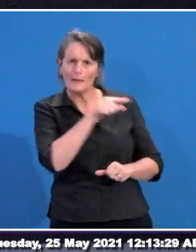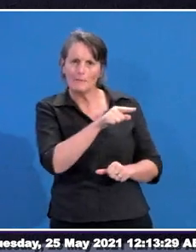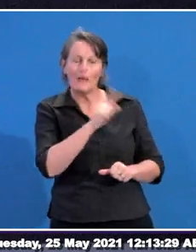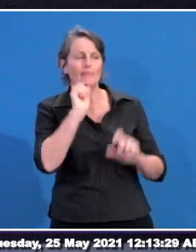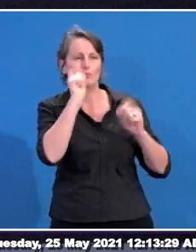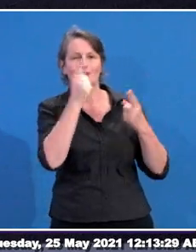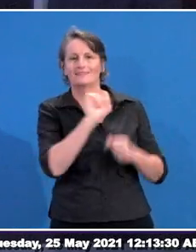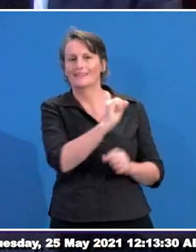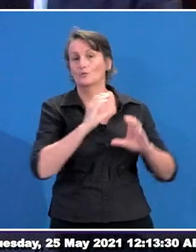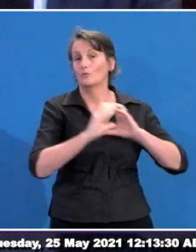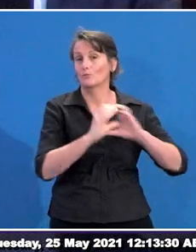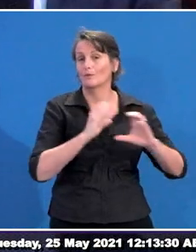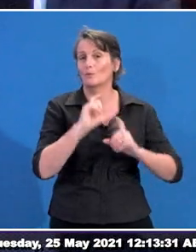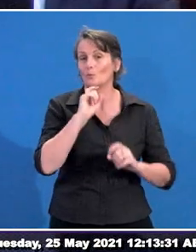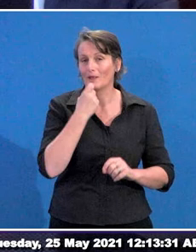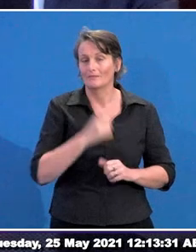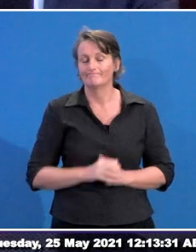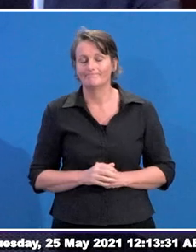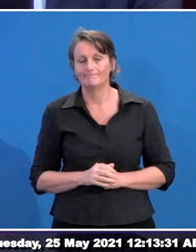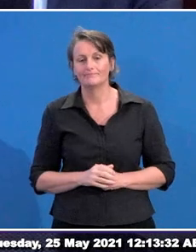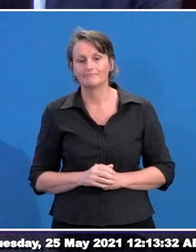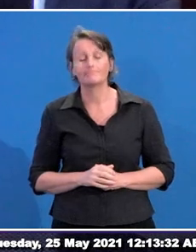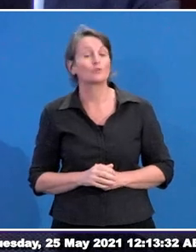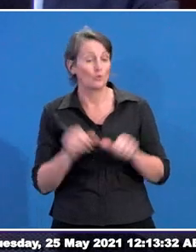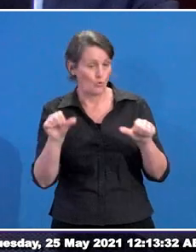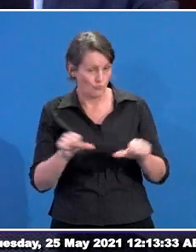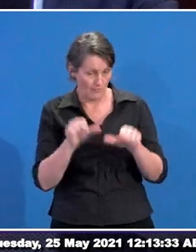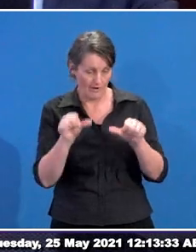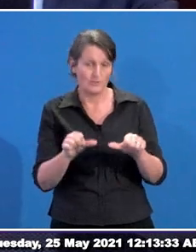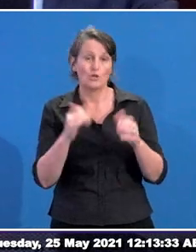I want to ask you a little bit about where Carl has lived over the years?